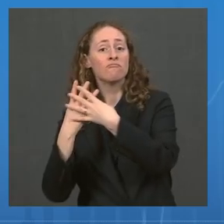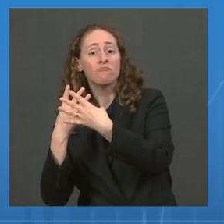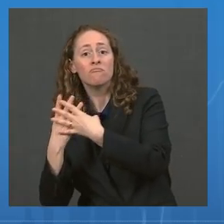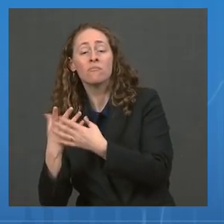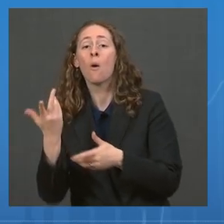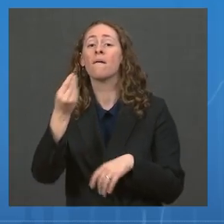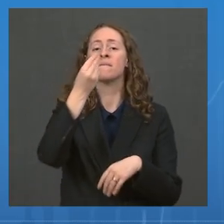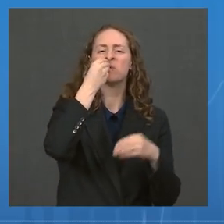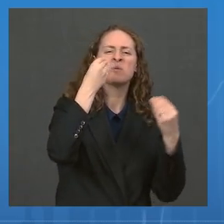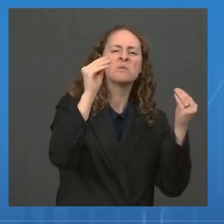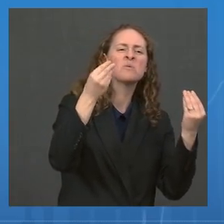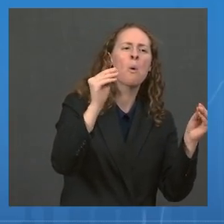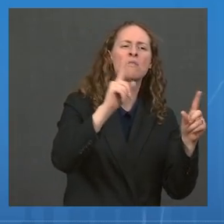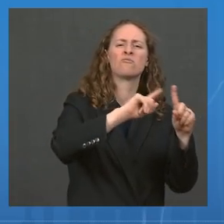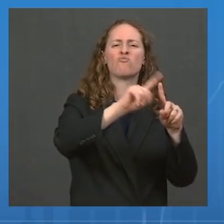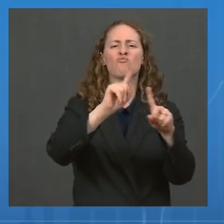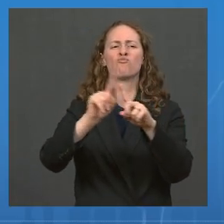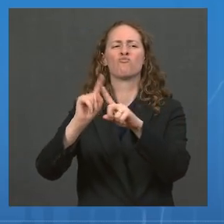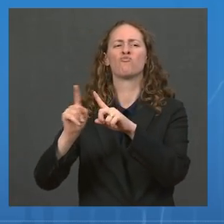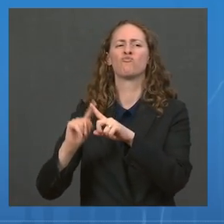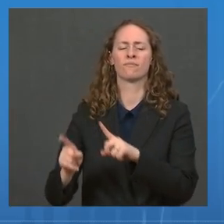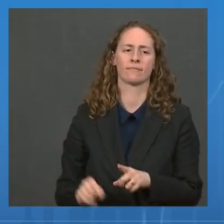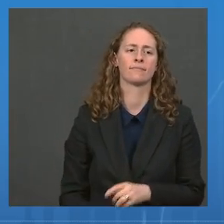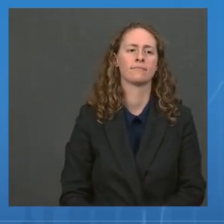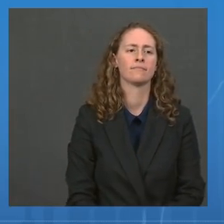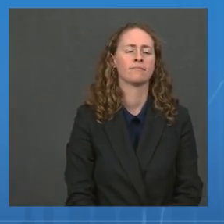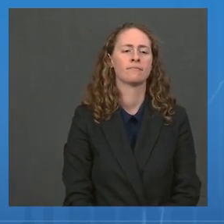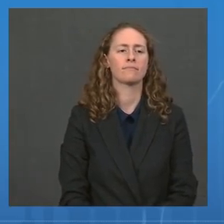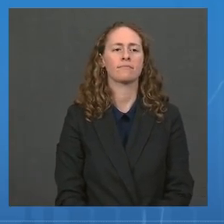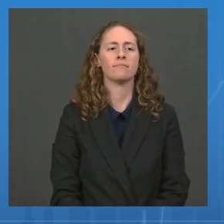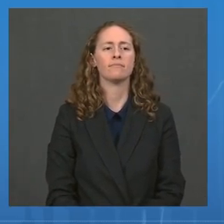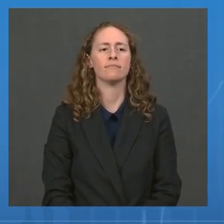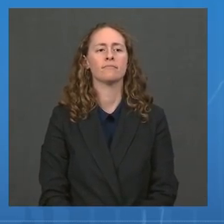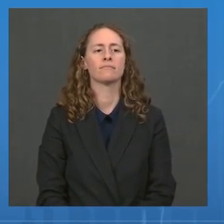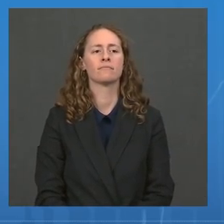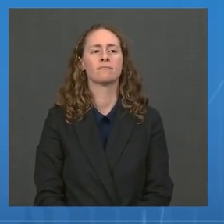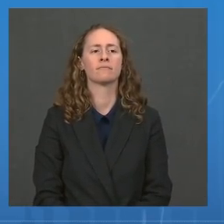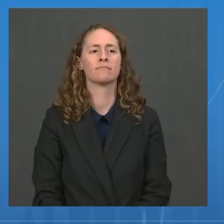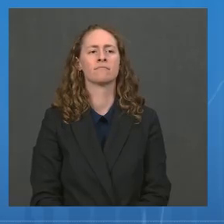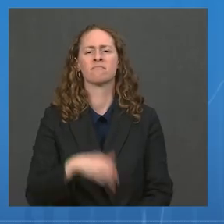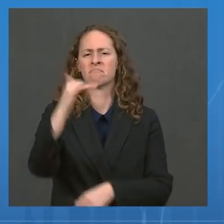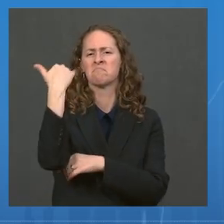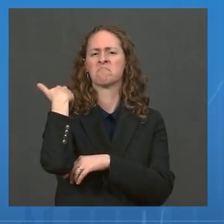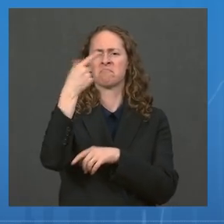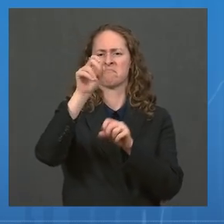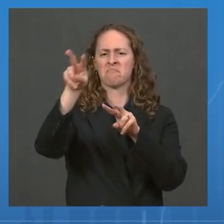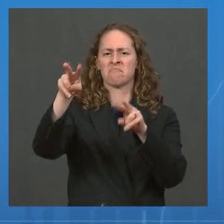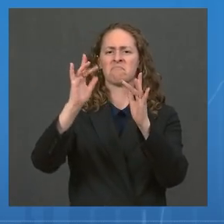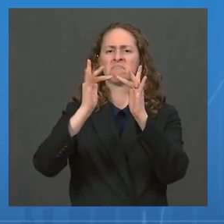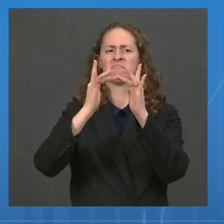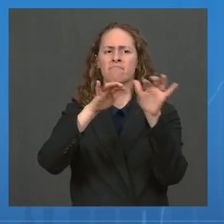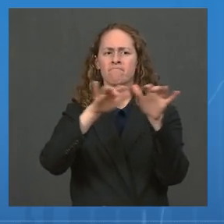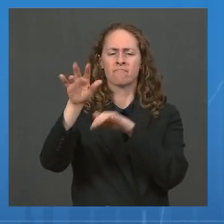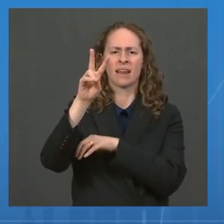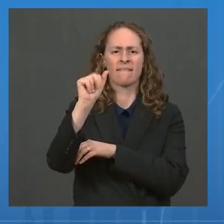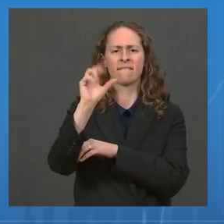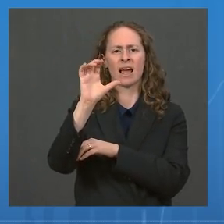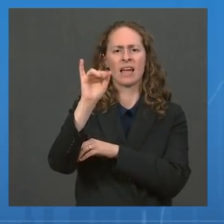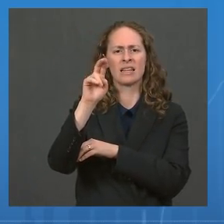Just as before, you can go to Vaccines.gov to find some of the thousands of places around the country where you can get a shot.